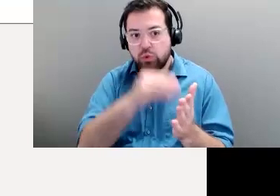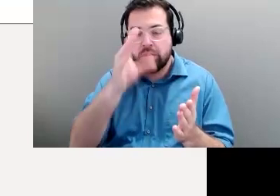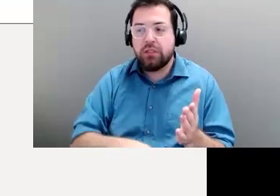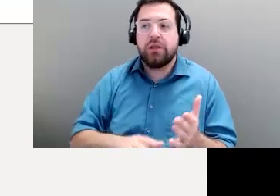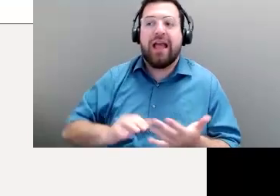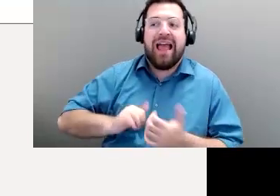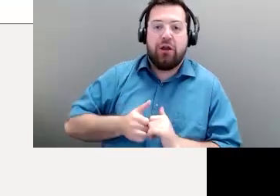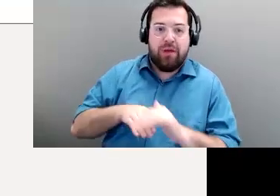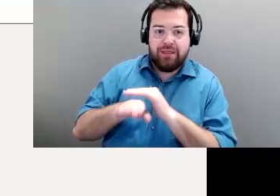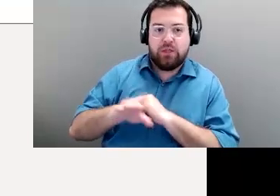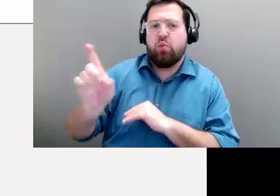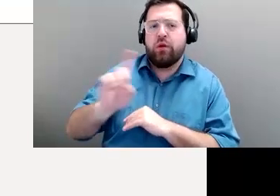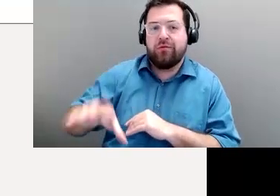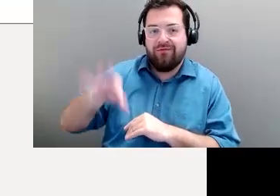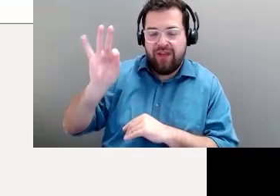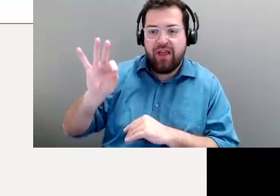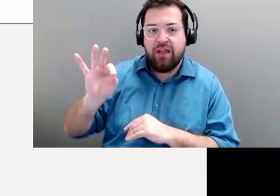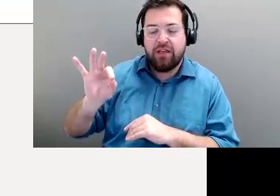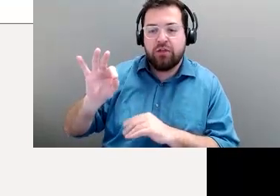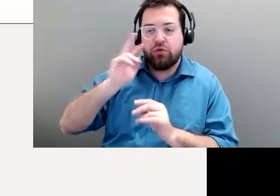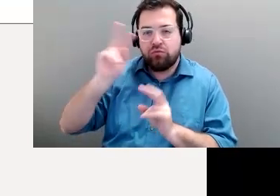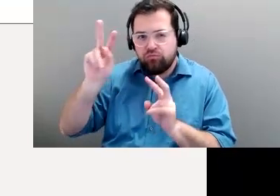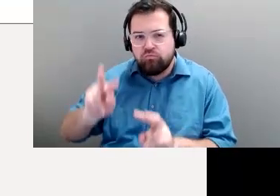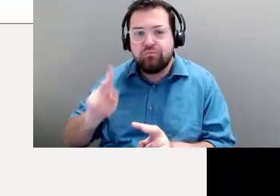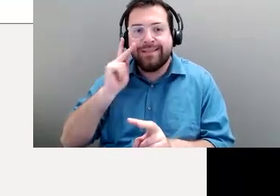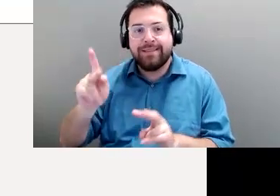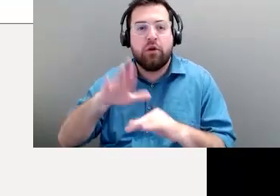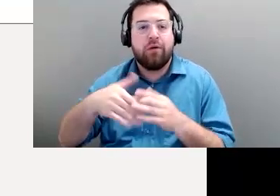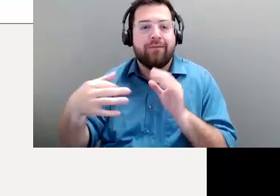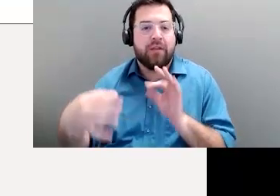to go to read and view your feedback for them.